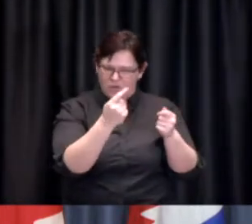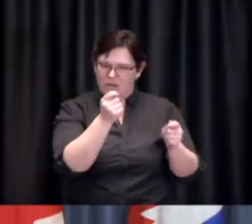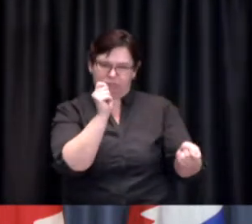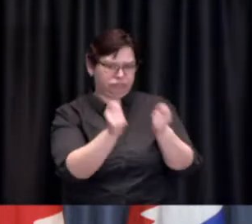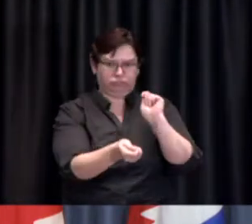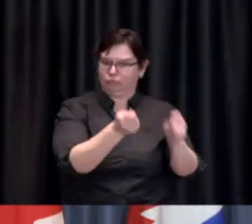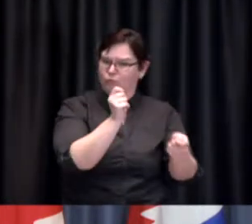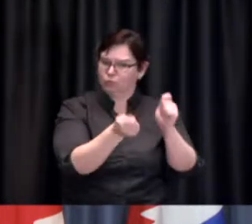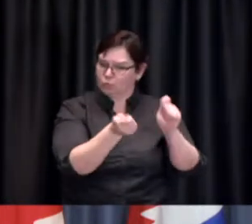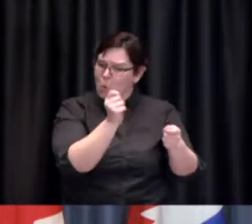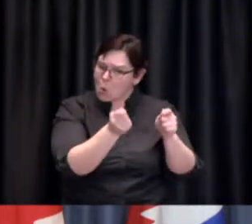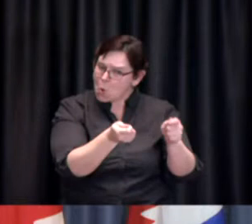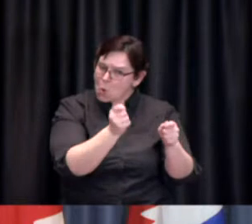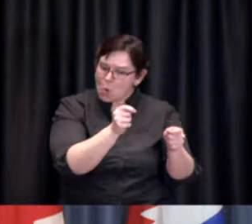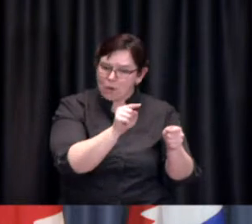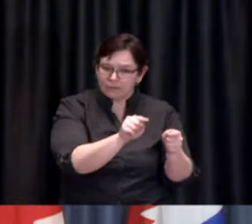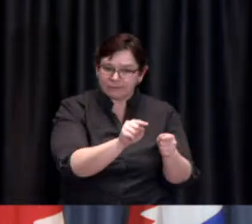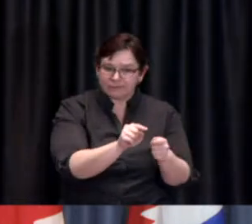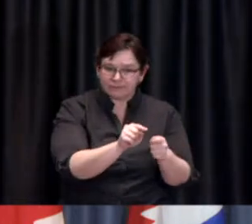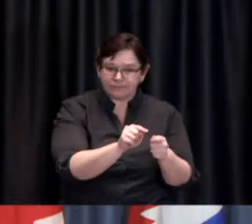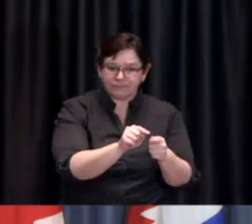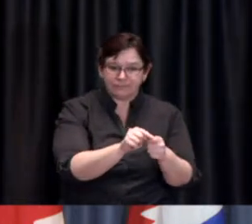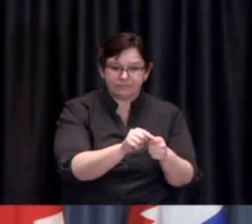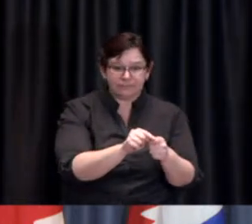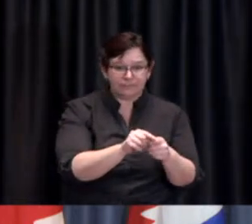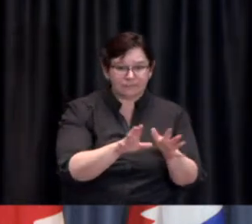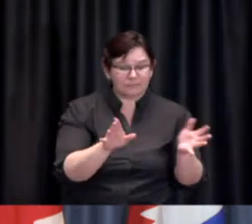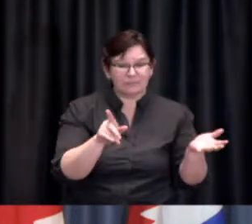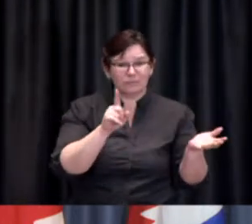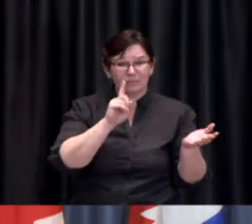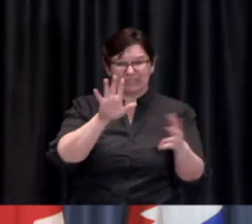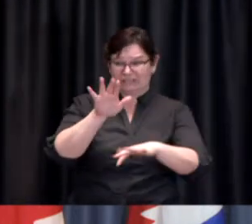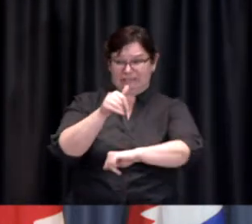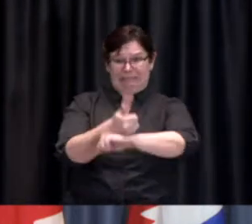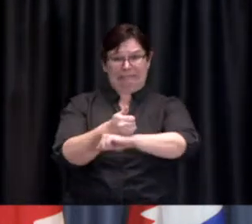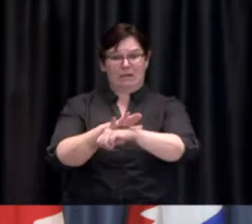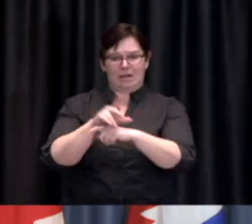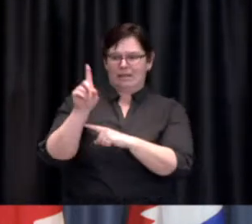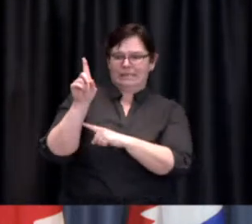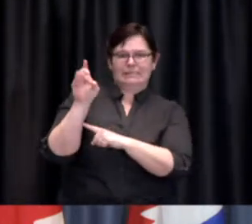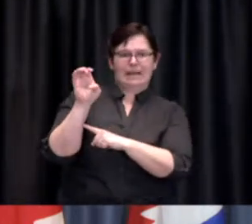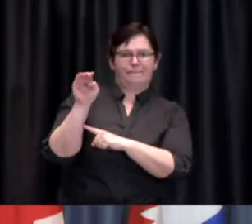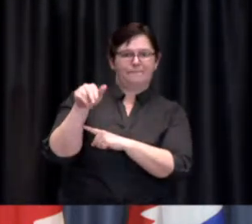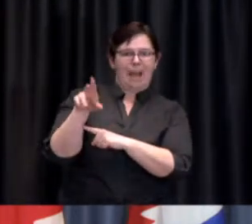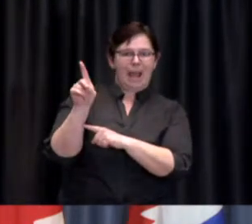in response to the demand and most recently we we have continued to expand the scope of immunization